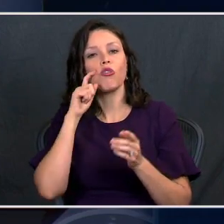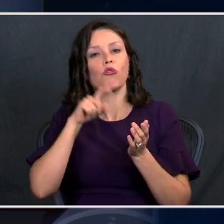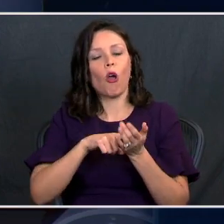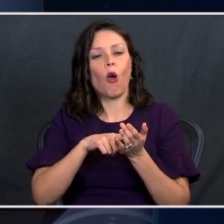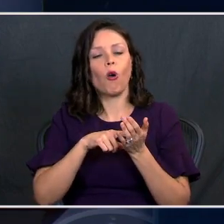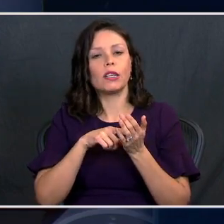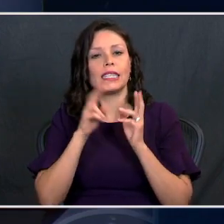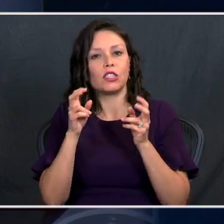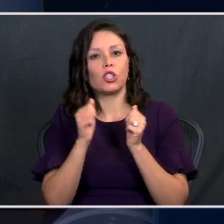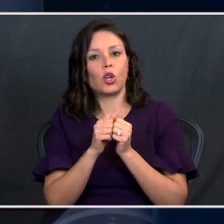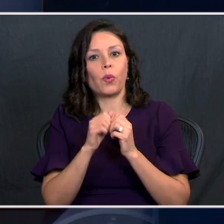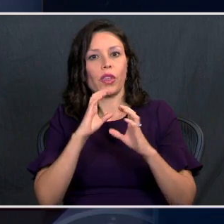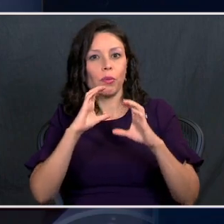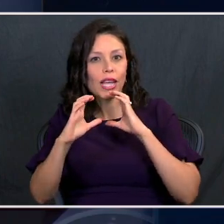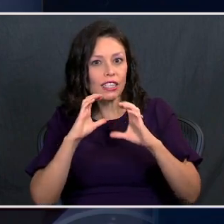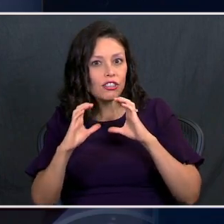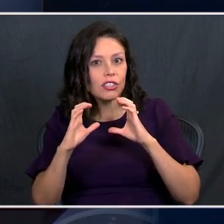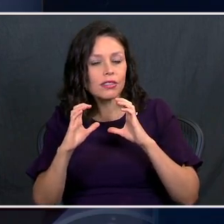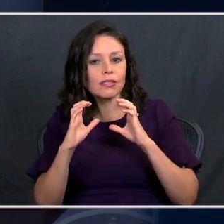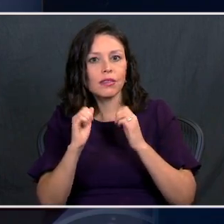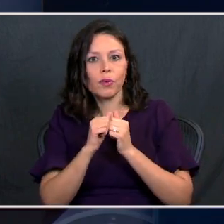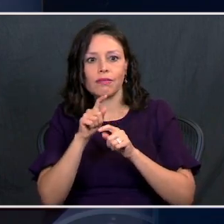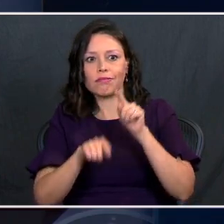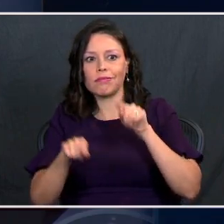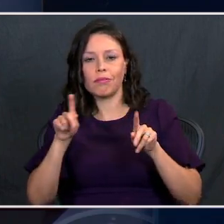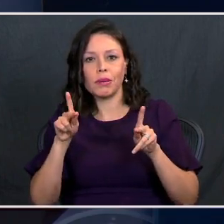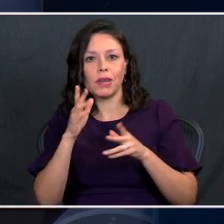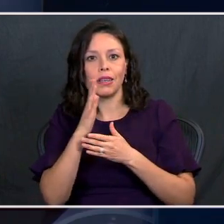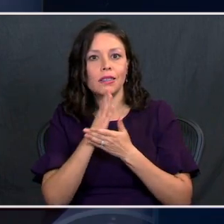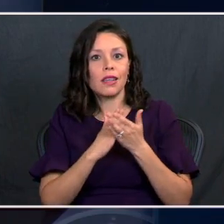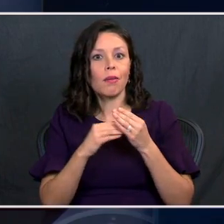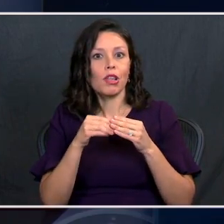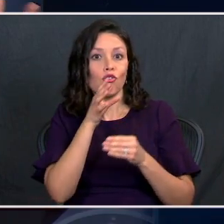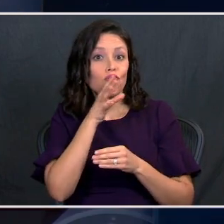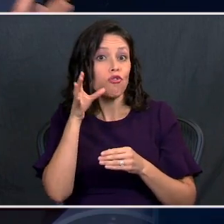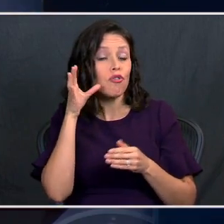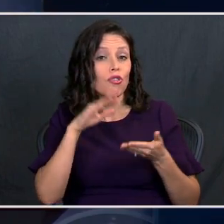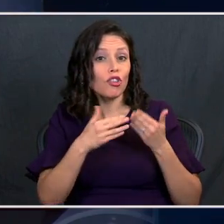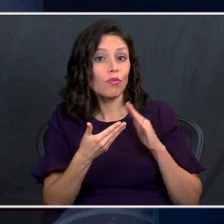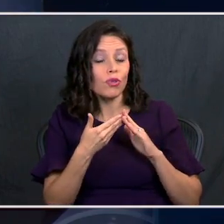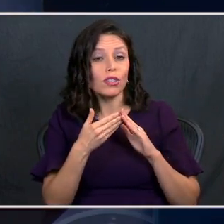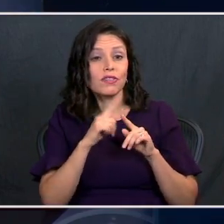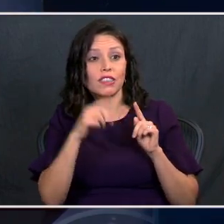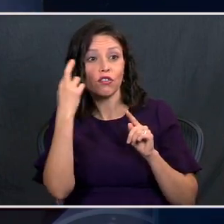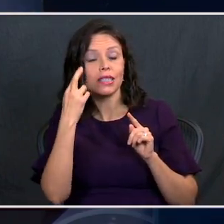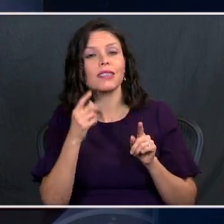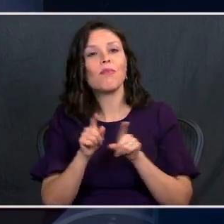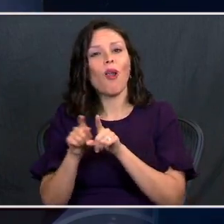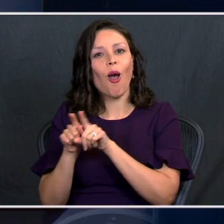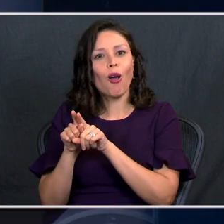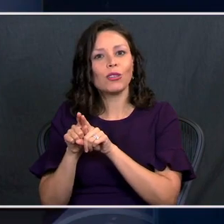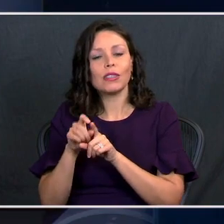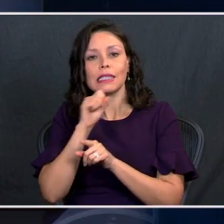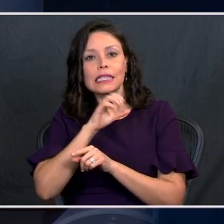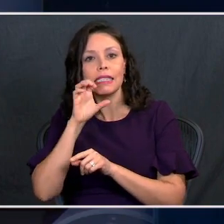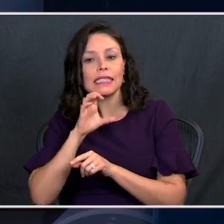with communicating with a range of people in the public -- some in rural communities, for different reasons, but also seniors and others who don't --